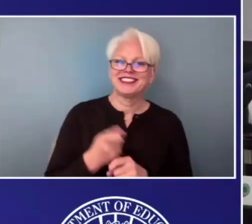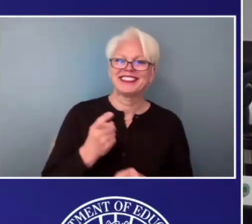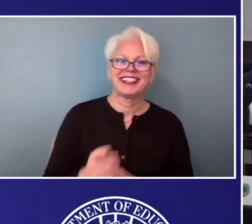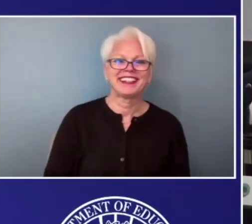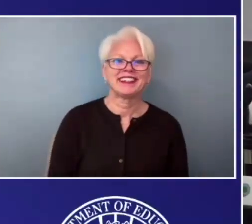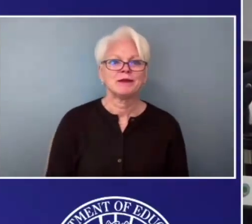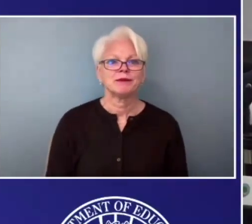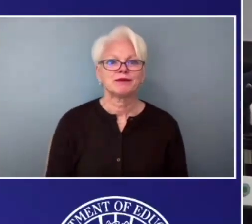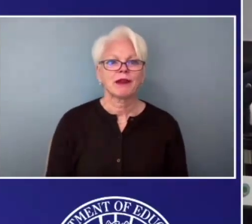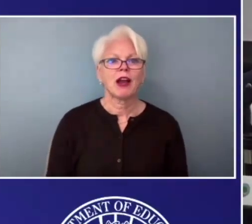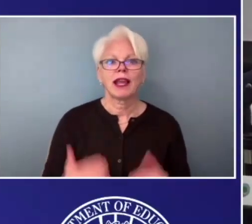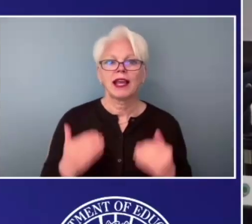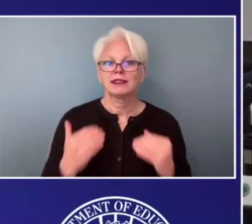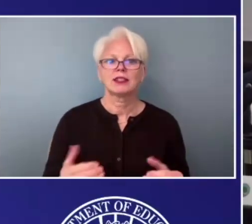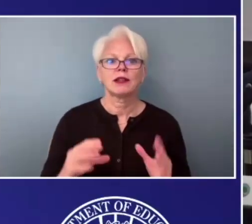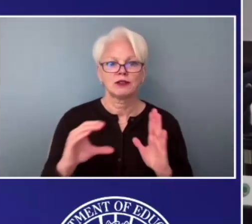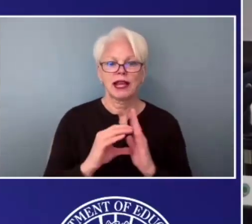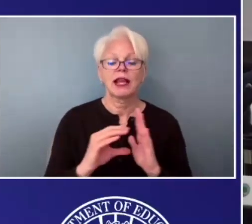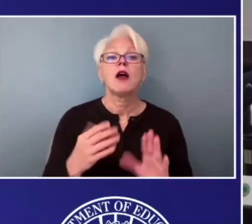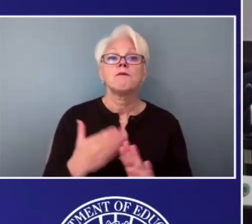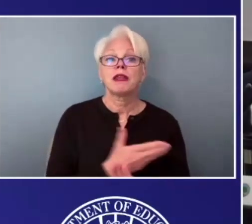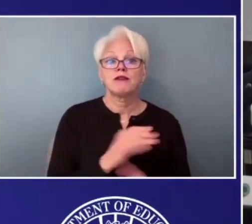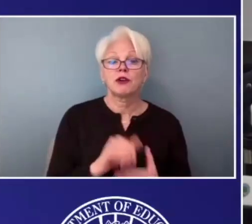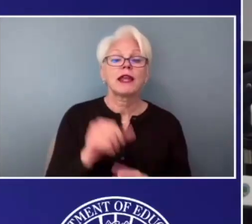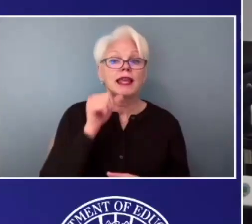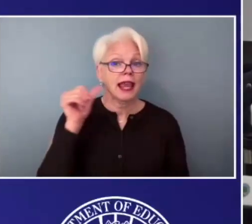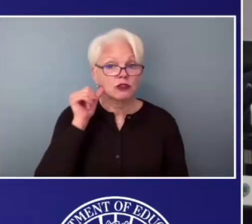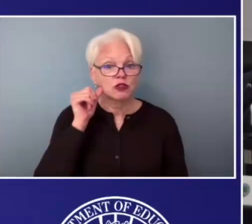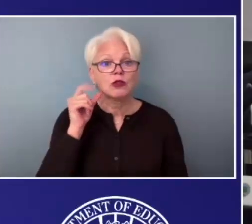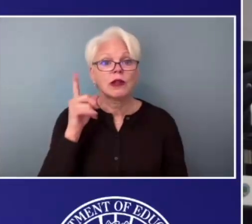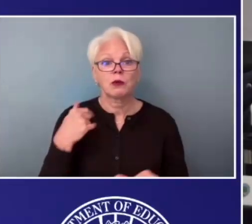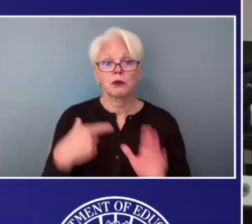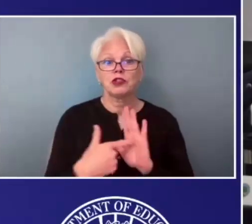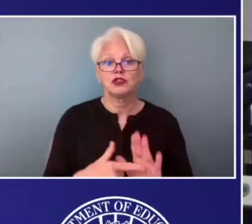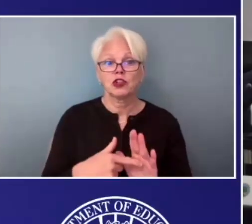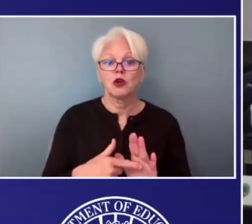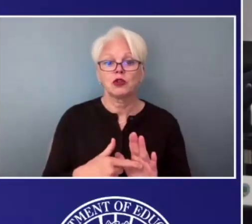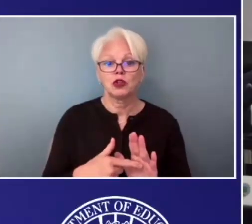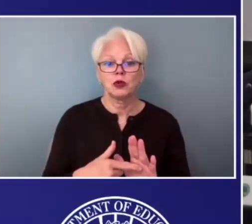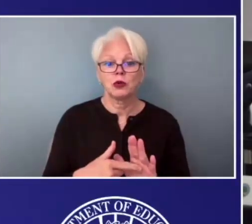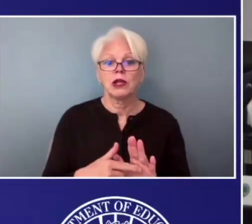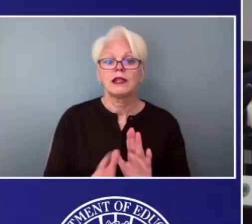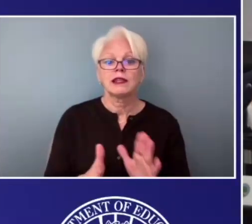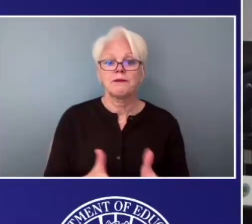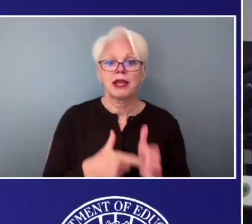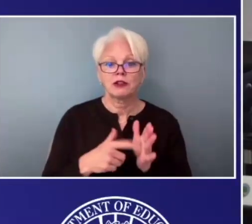So let's get right to the text. Before I do that, yesterday when we showed you the amendatory text for 685.209,